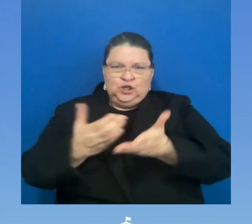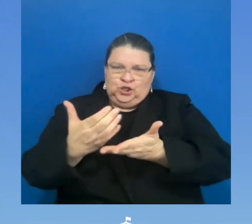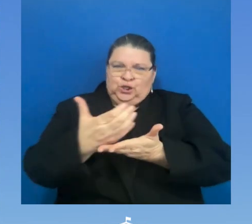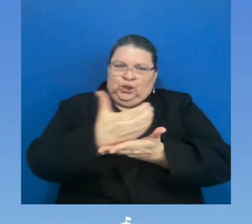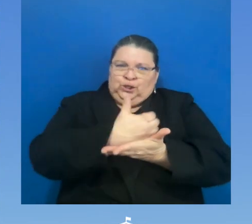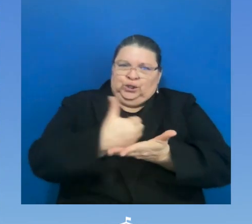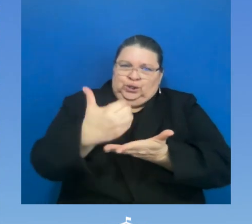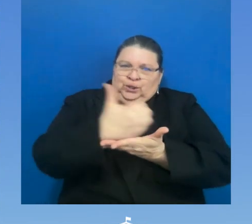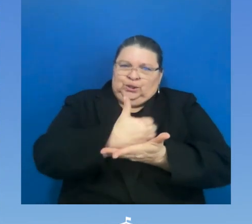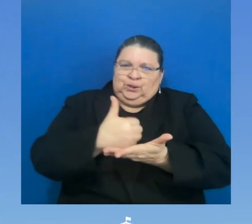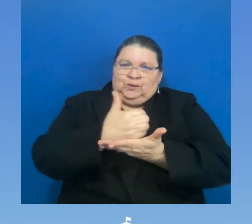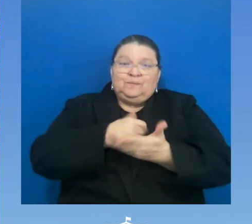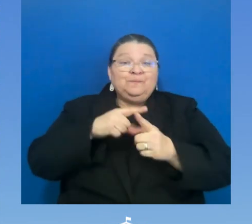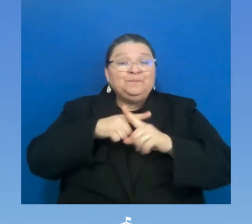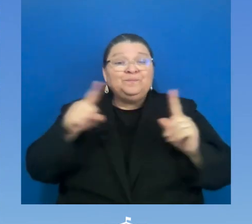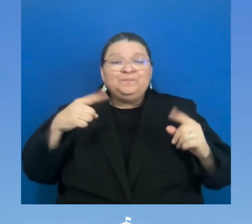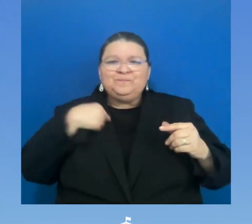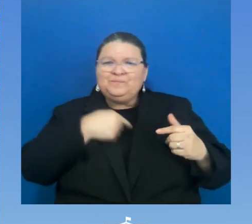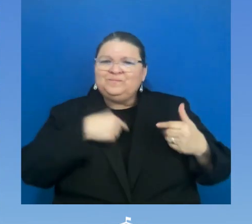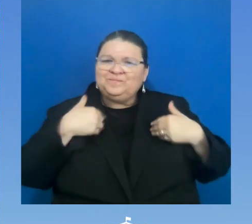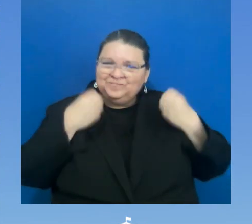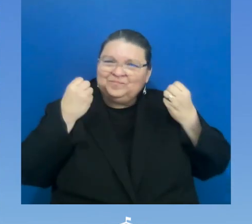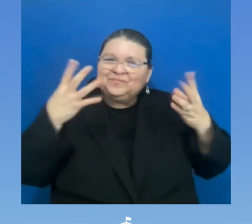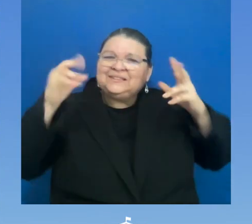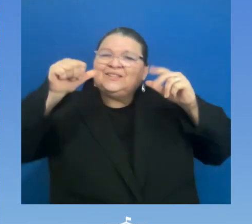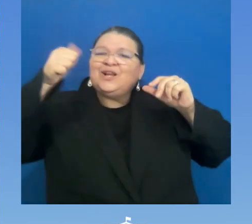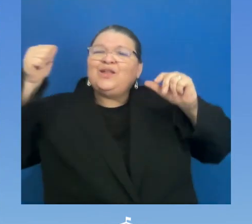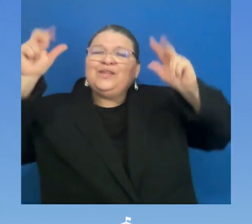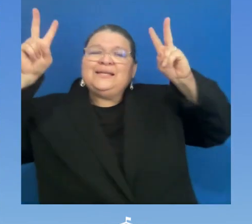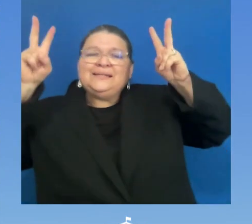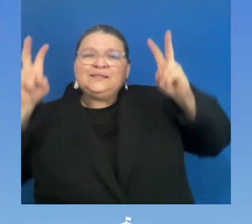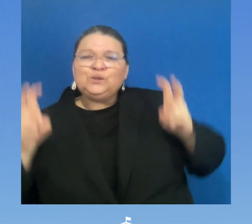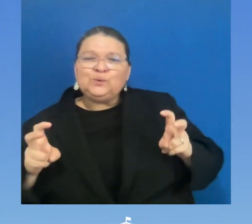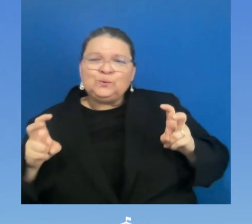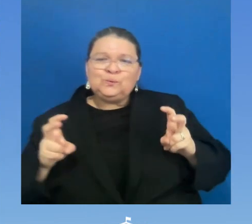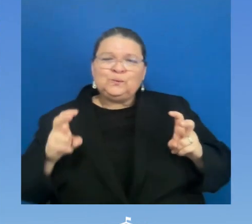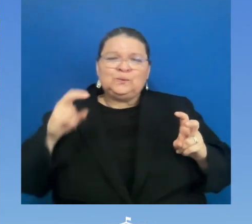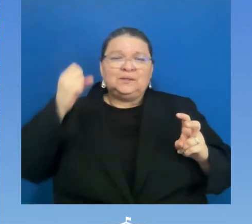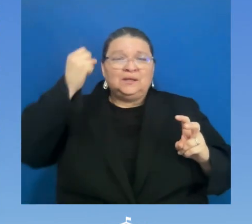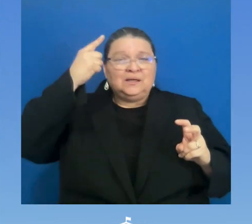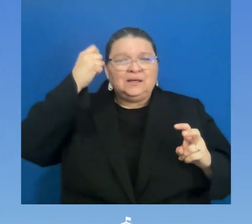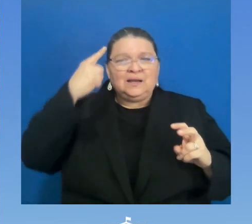There was a lot of unequal treatment. And that came in the form of playing surfaces,